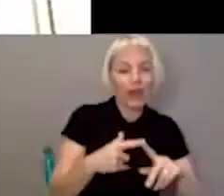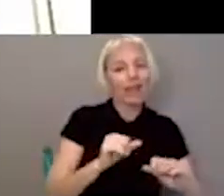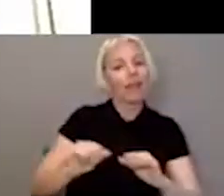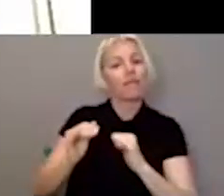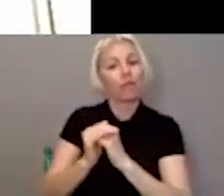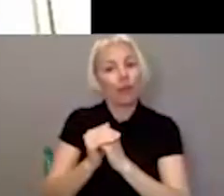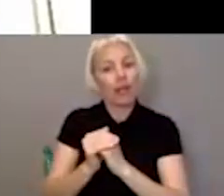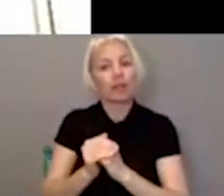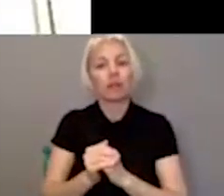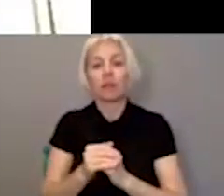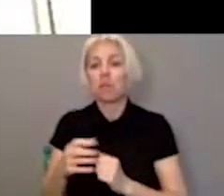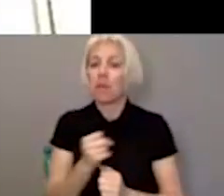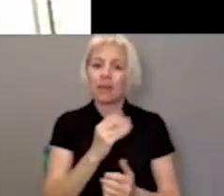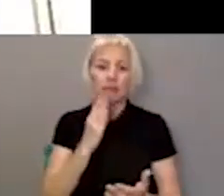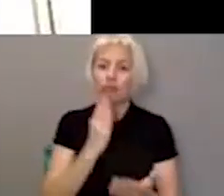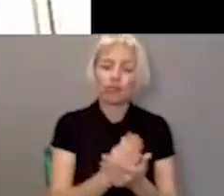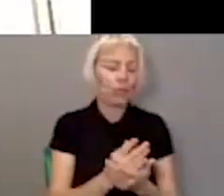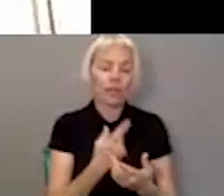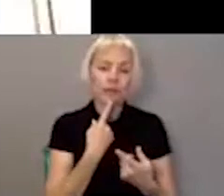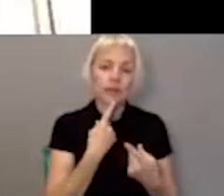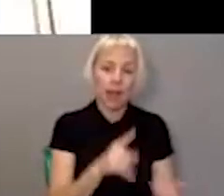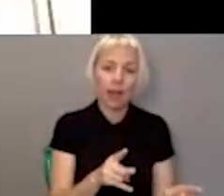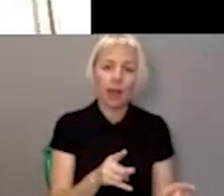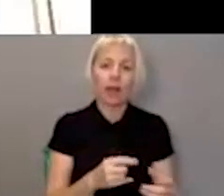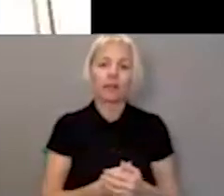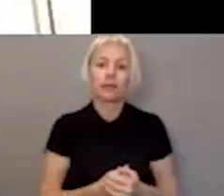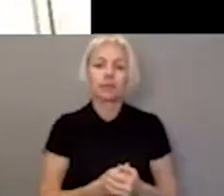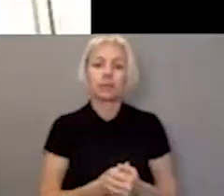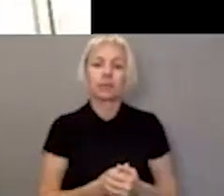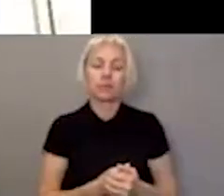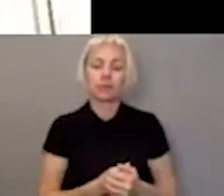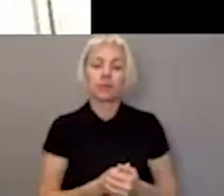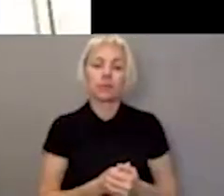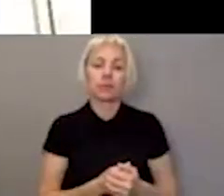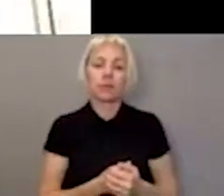you don't necessarily want to scare kids ultimately to the point where they do not want to engage